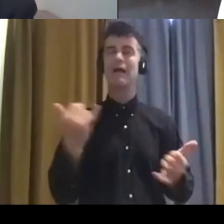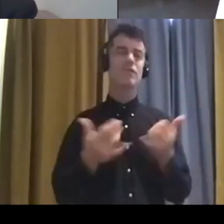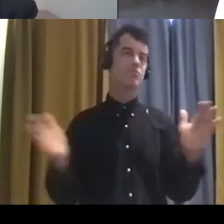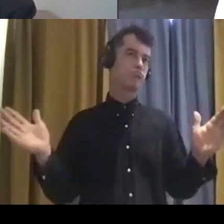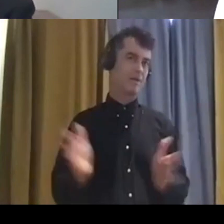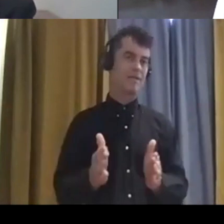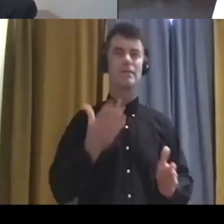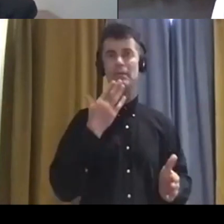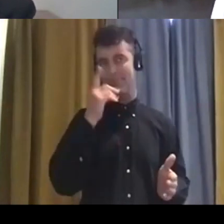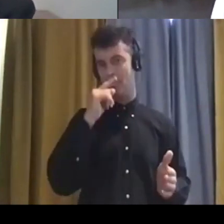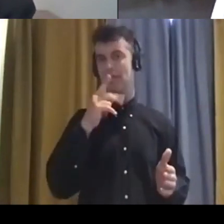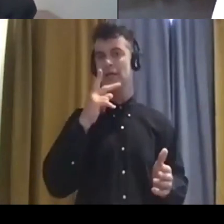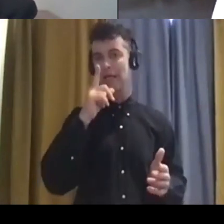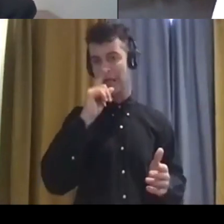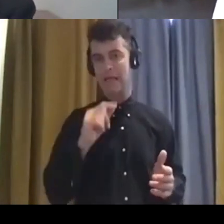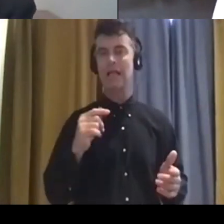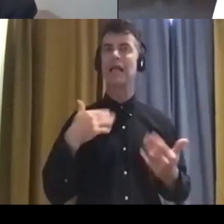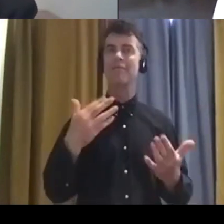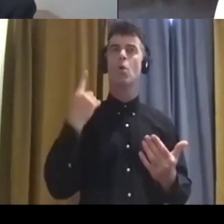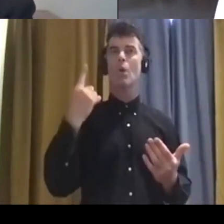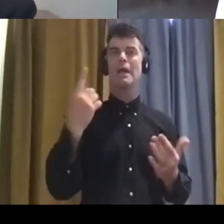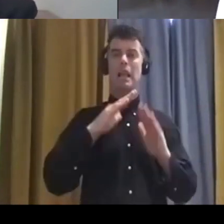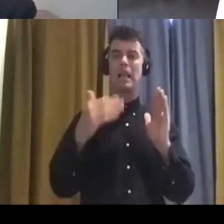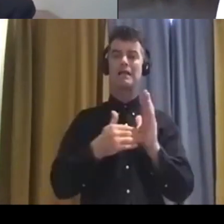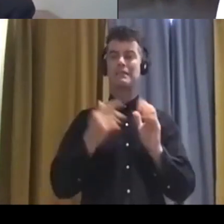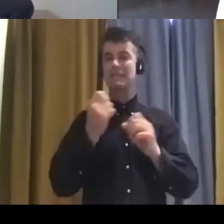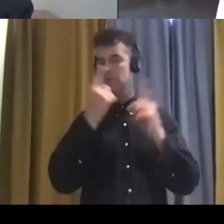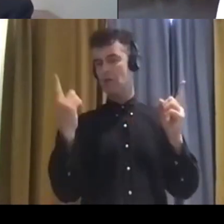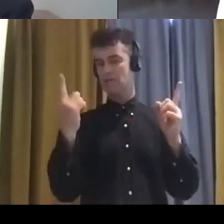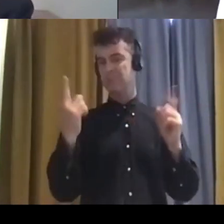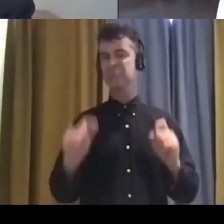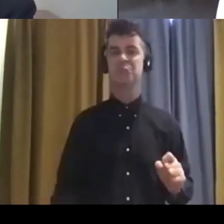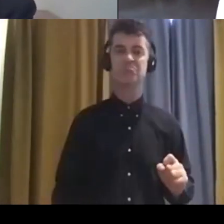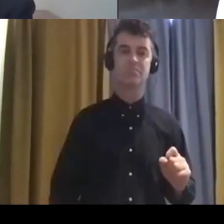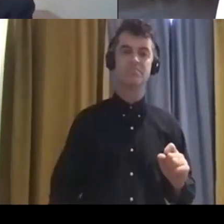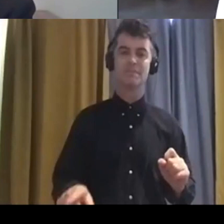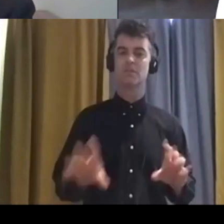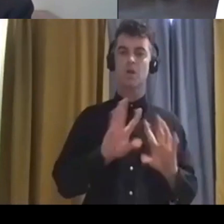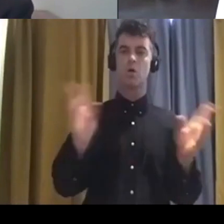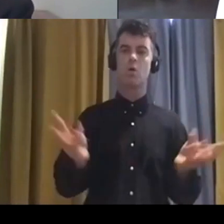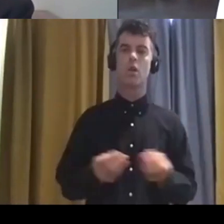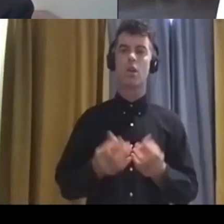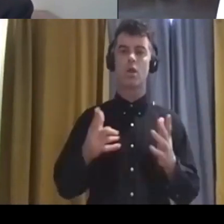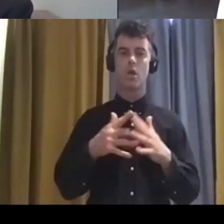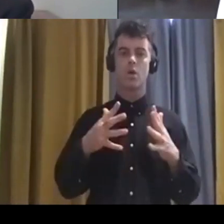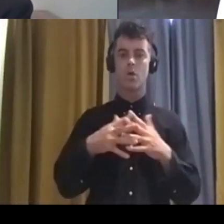can to give just one last insight. This this whole webinar is called Remarkable Insights,